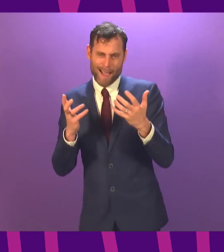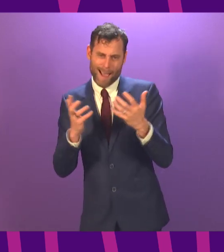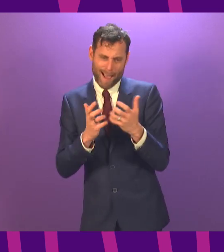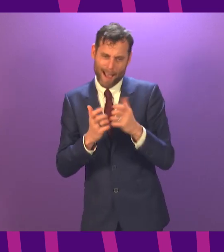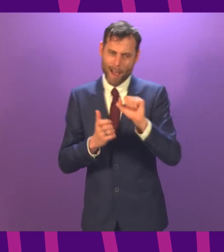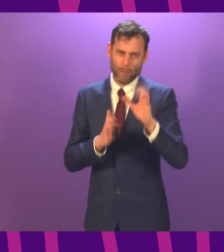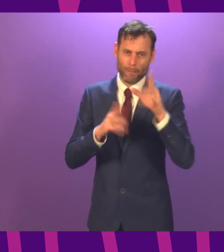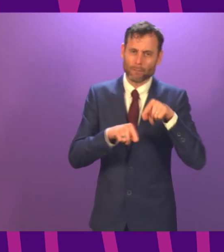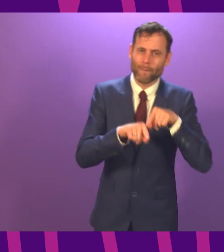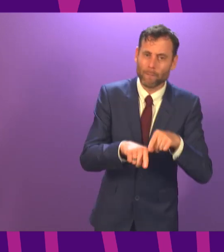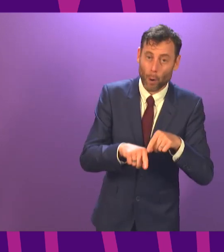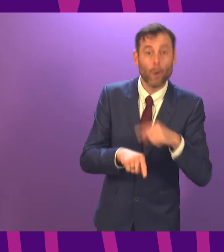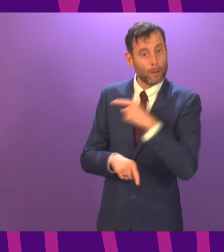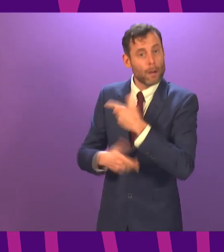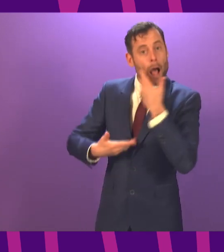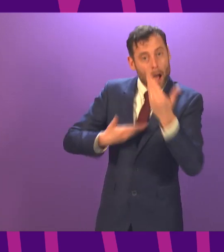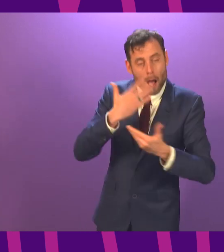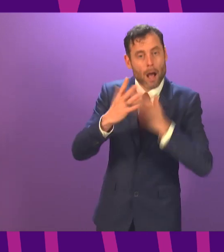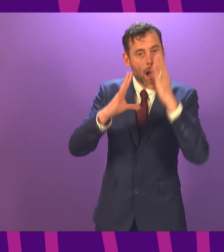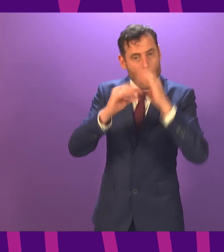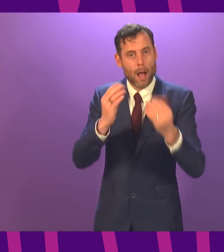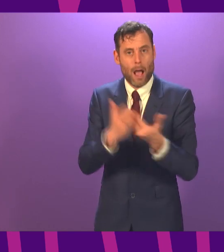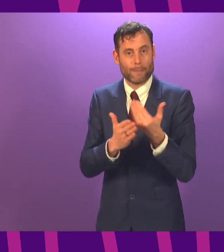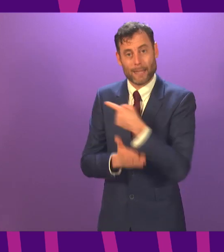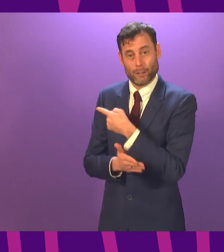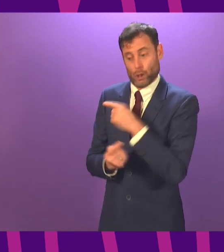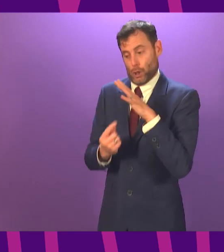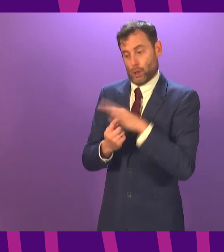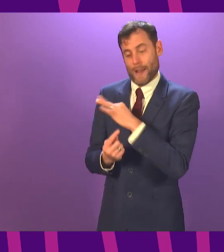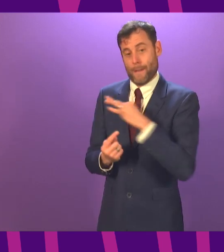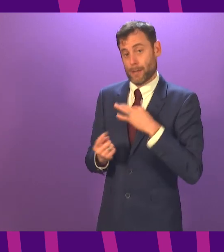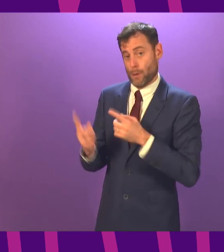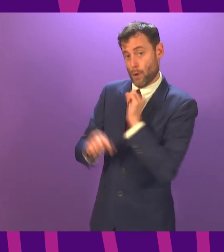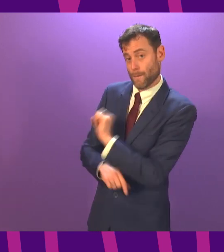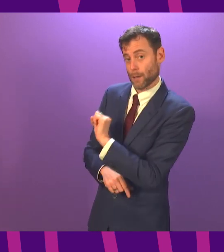Those decisions are not taken lightly. All that I can do is repeat that we are faced